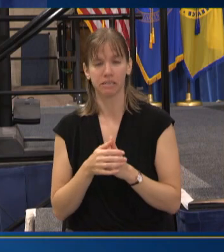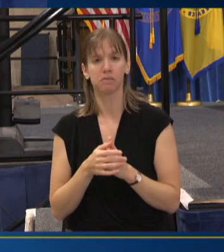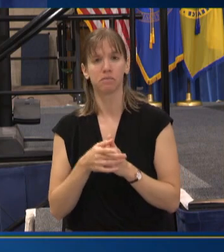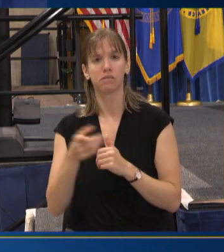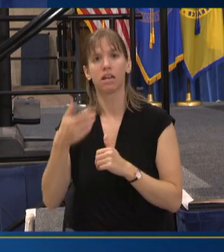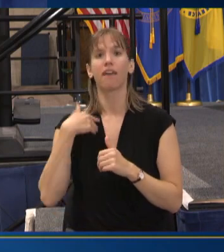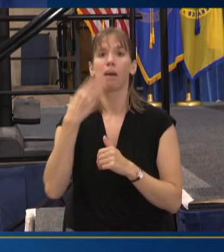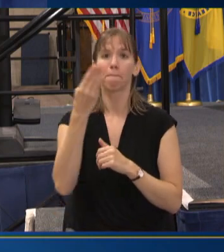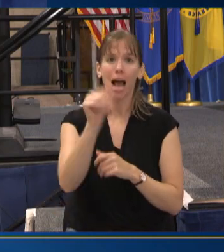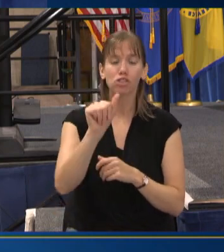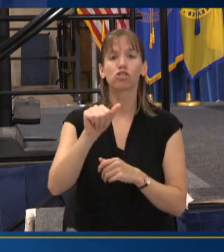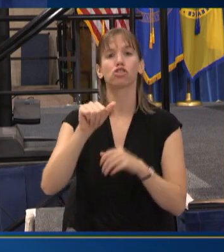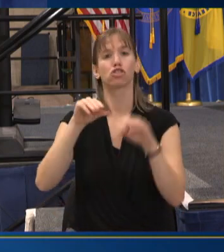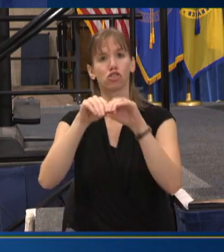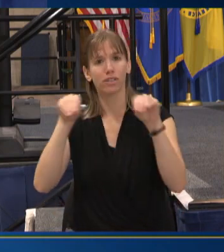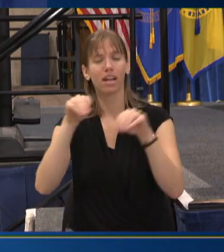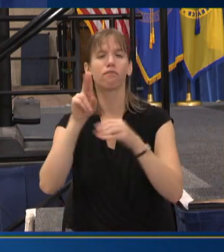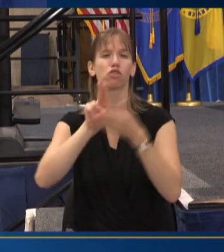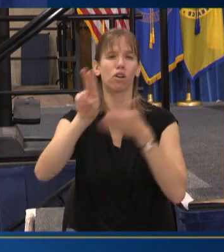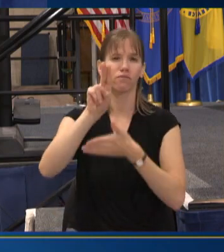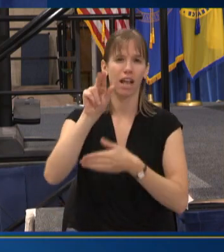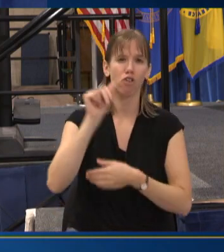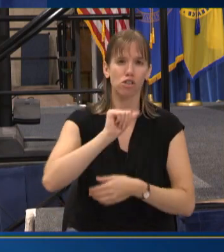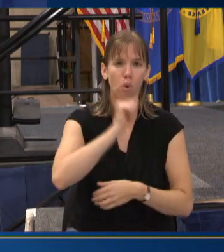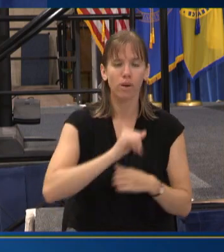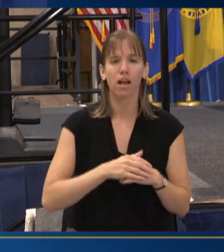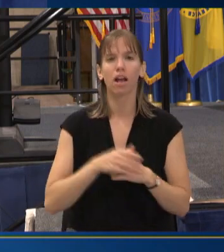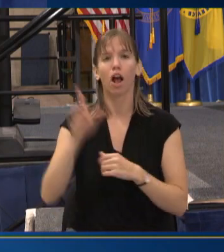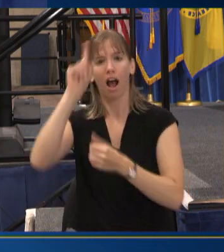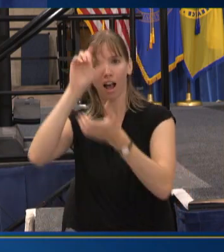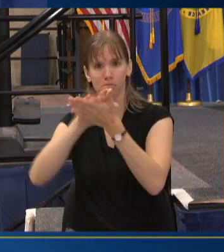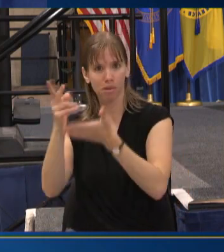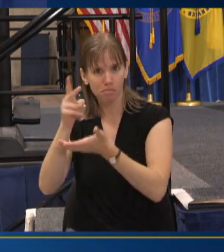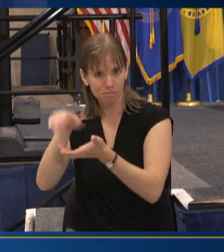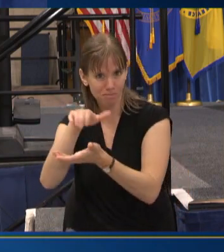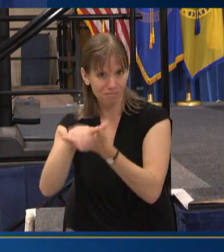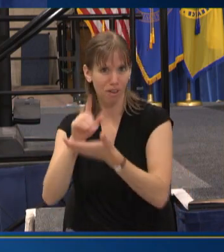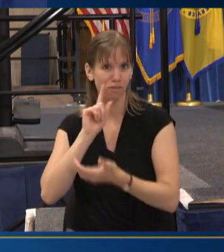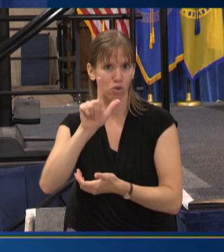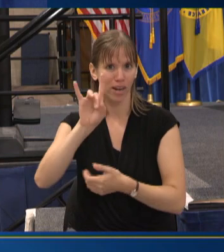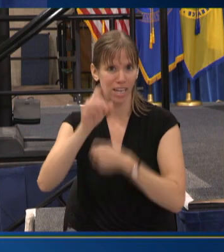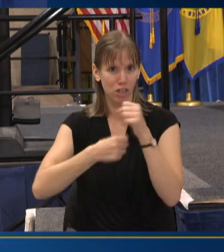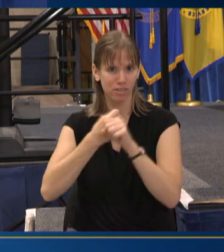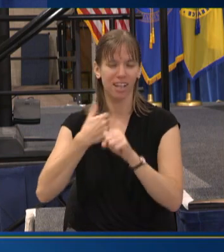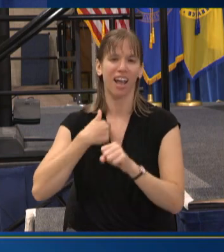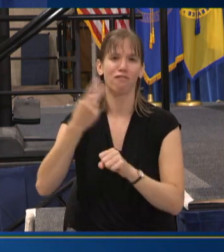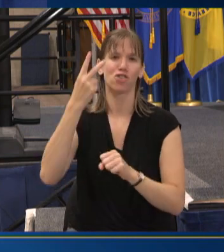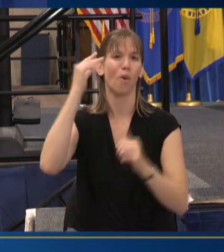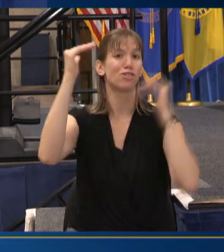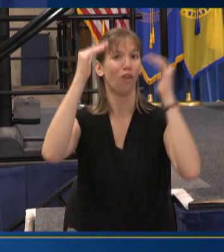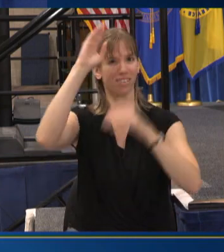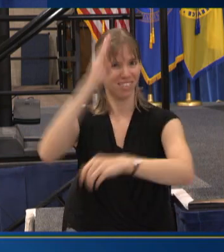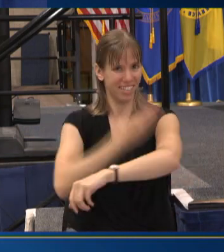Degree from the University of Arizona and she and her husband of 28 years are the grateful parents of two adult sons.